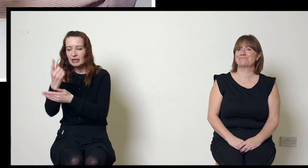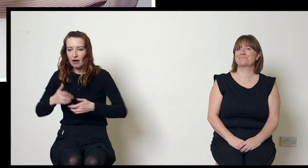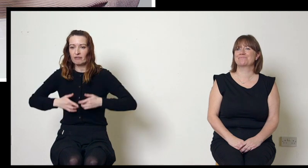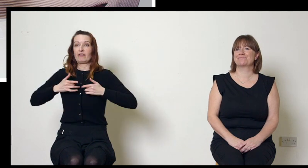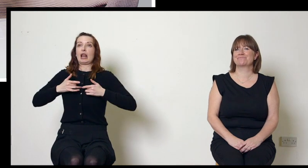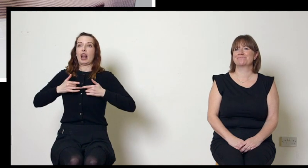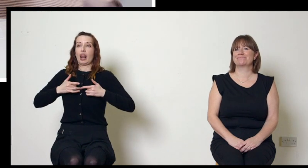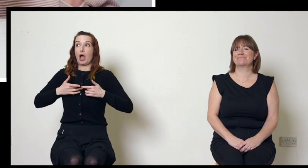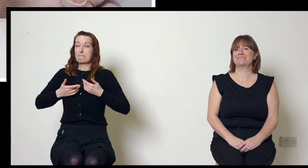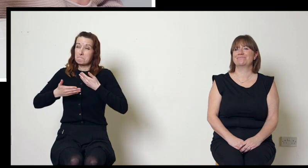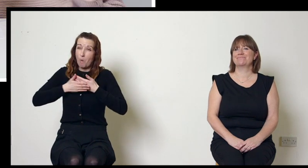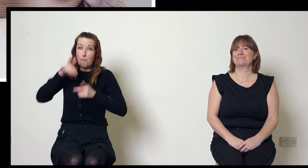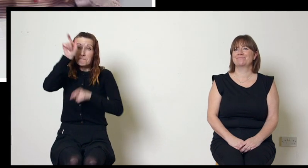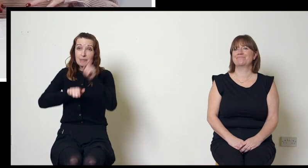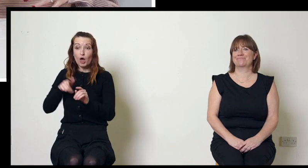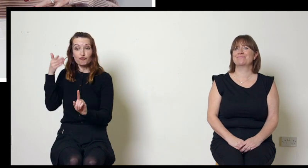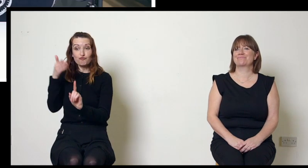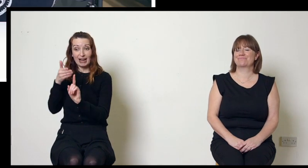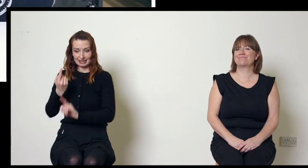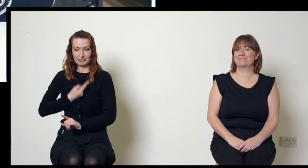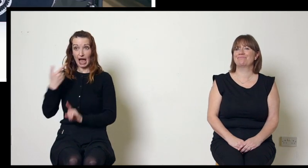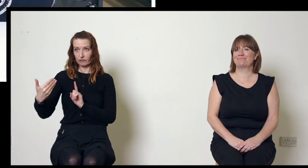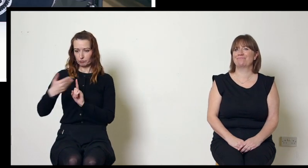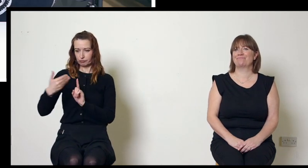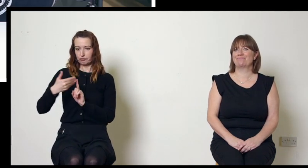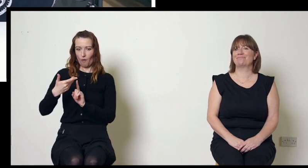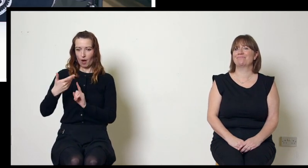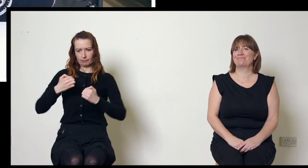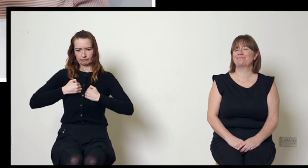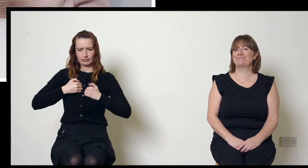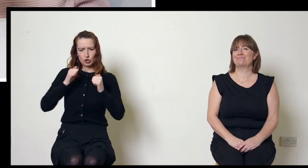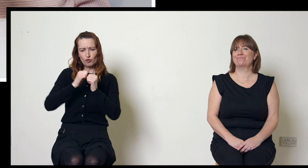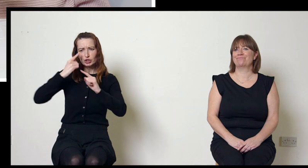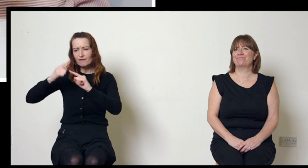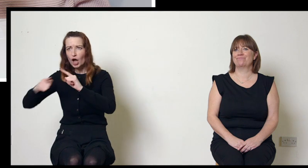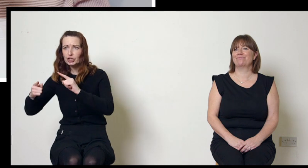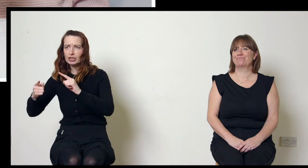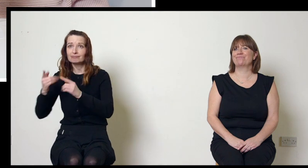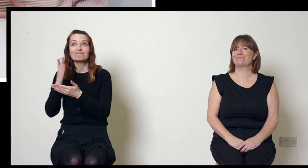of people recognizing in themselves, their own neurodivergence. It's awfully hard to get a diagnosis.